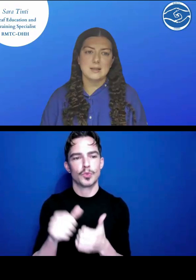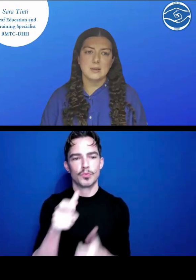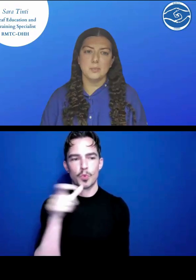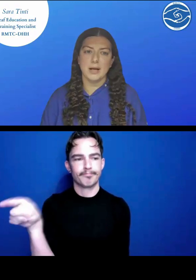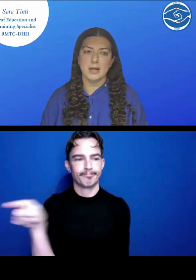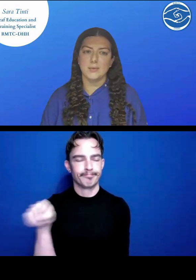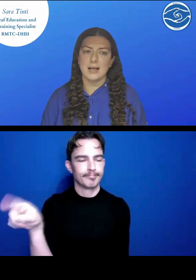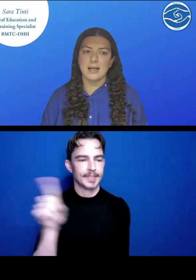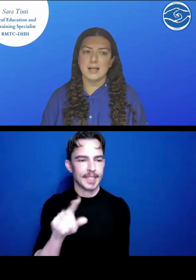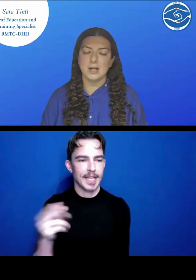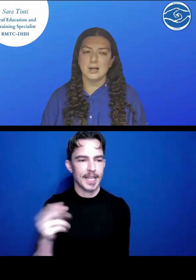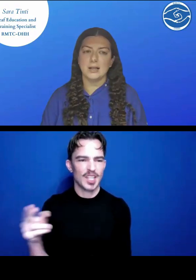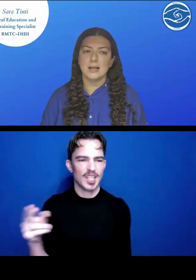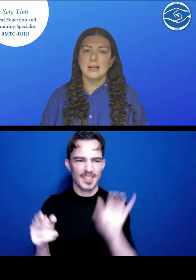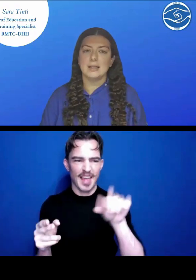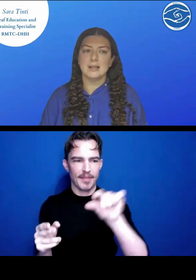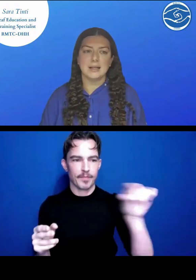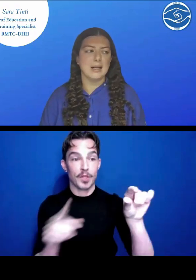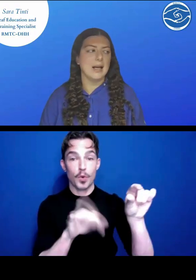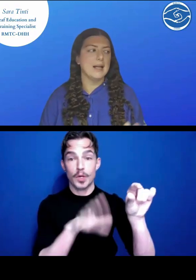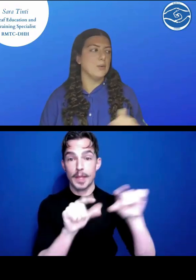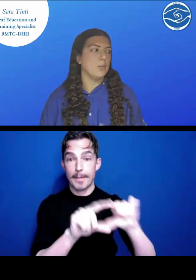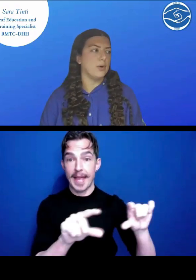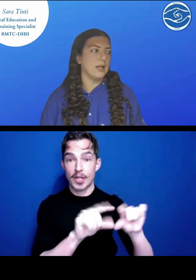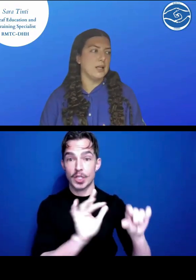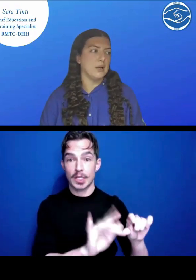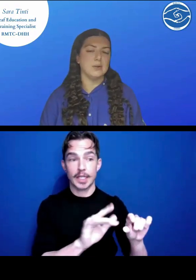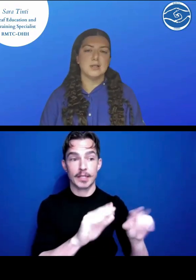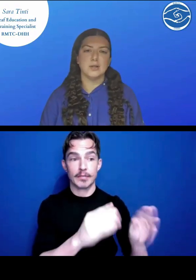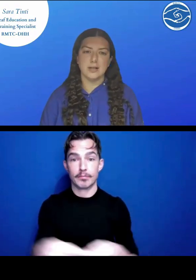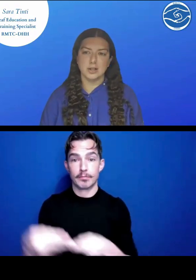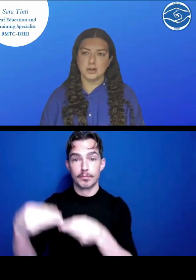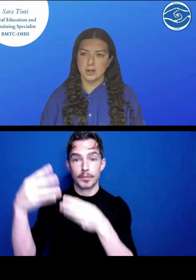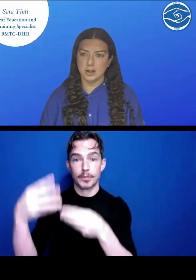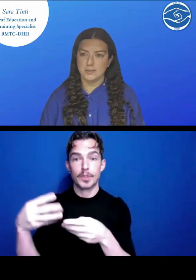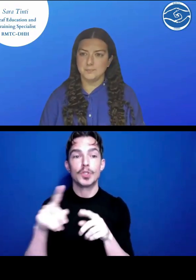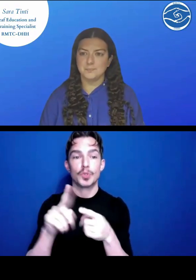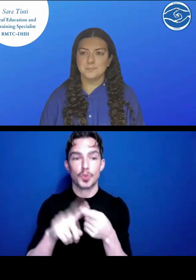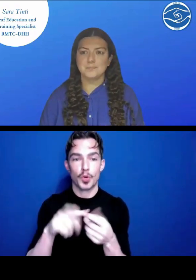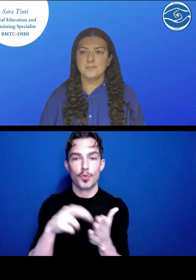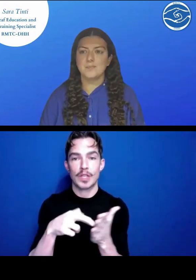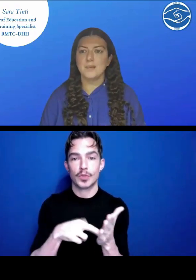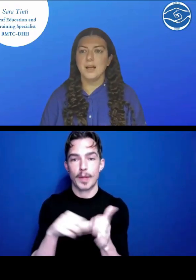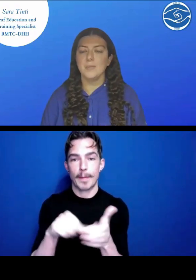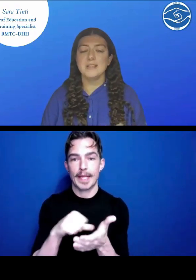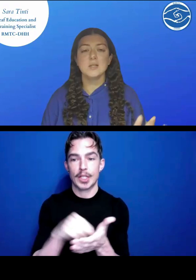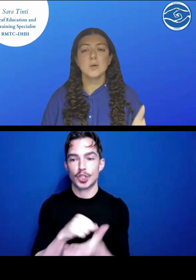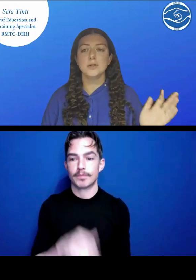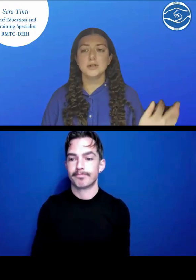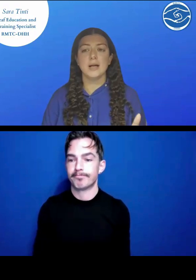this banner right here. Click it and it will bring you to the registration. This is where we'll